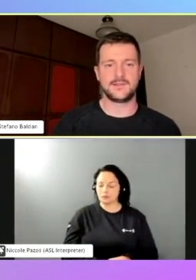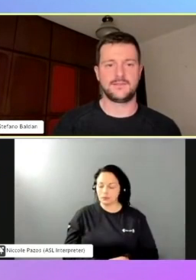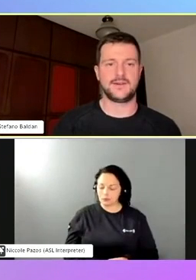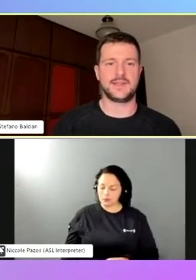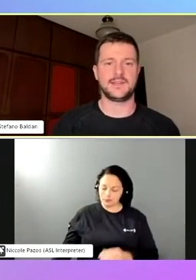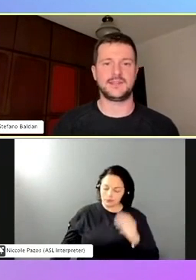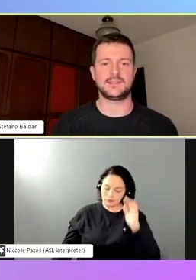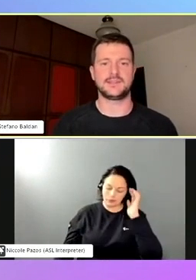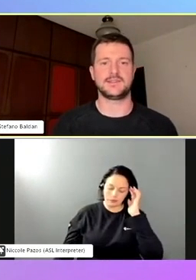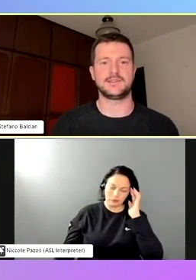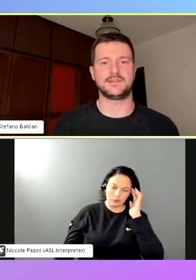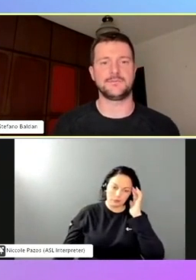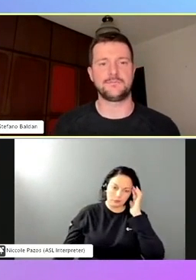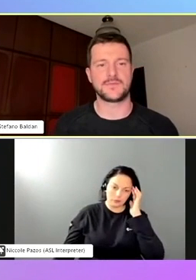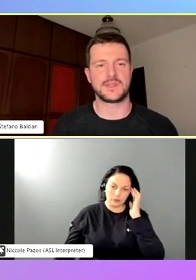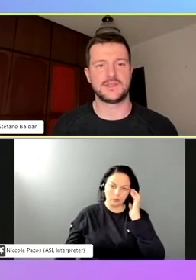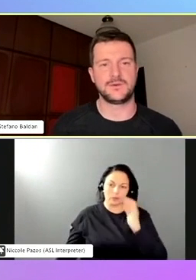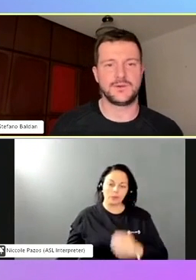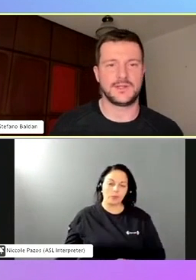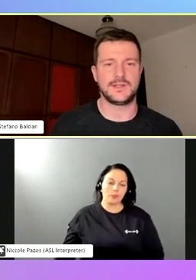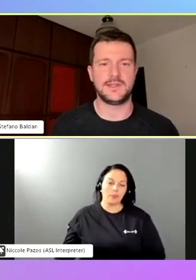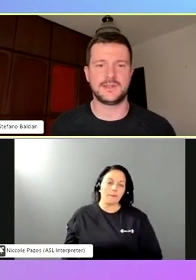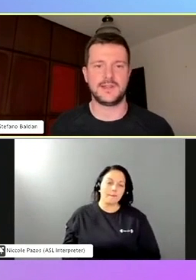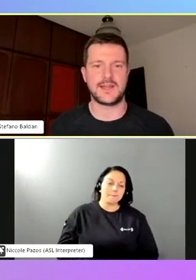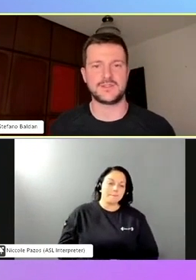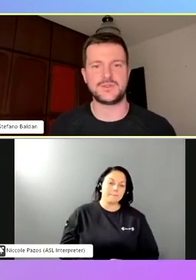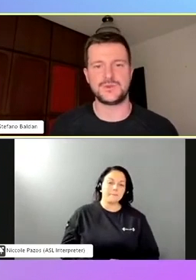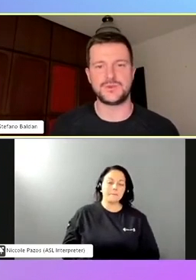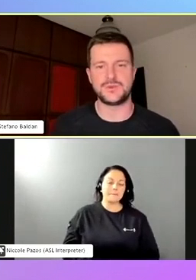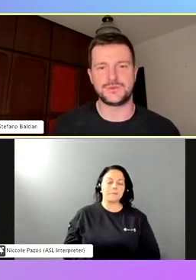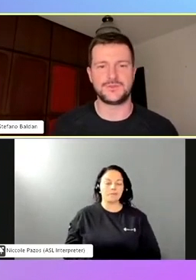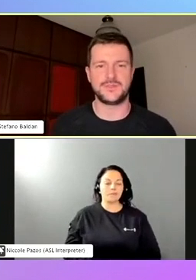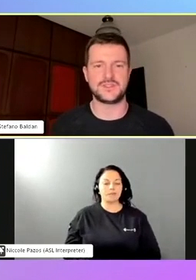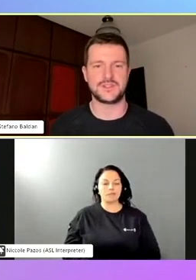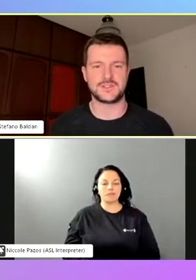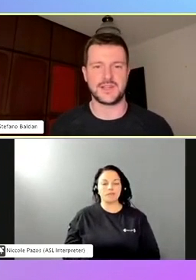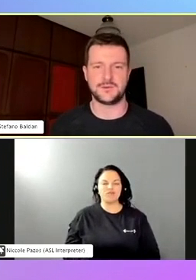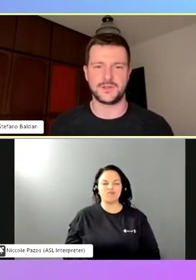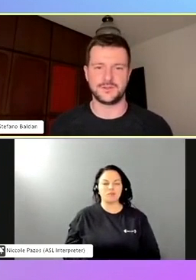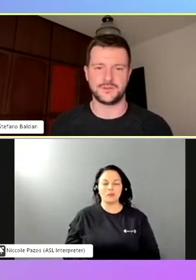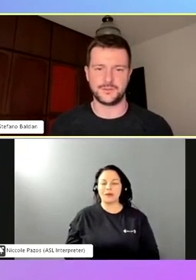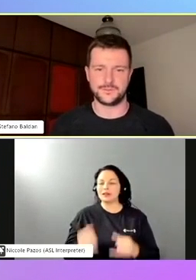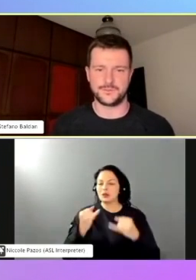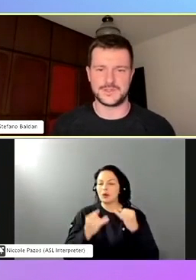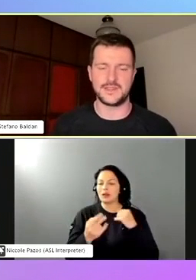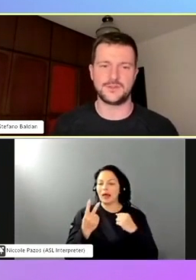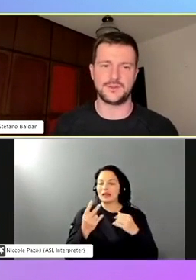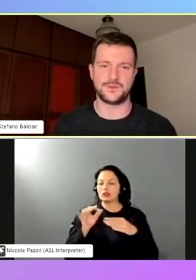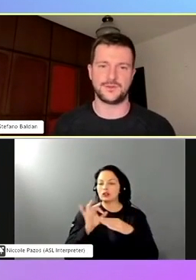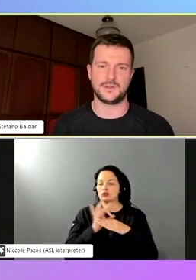that we used in the picture, represents this concept. On the top of the picture there is